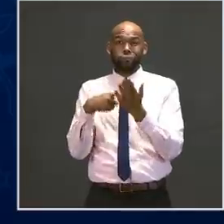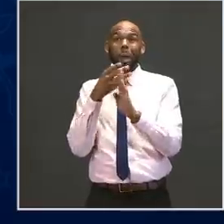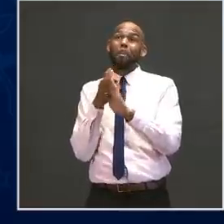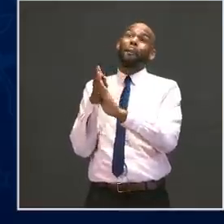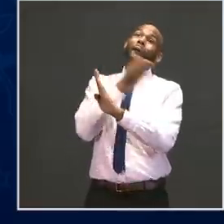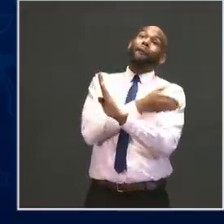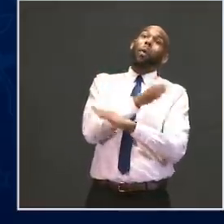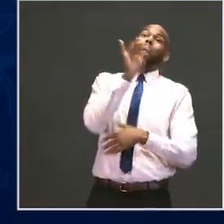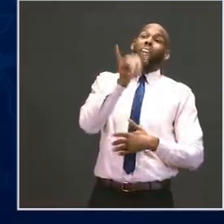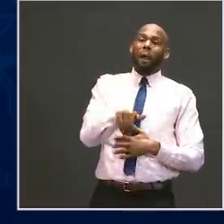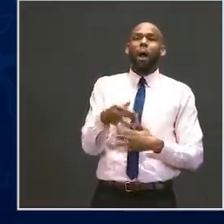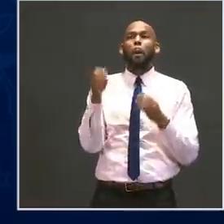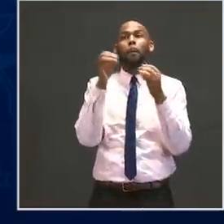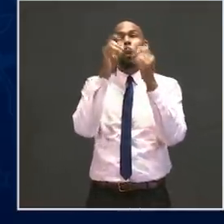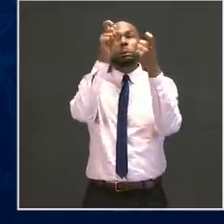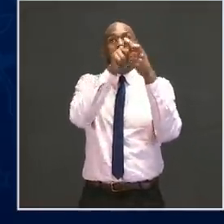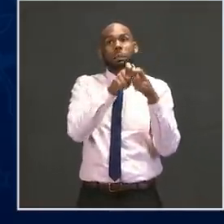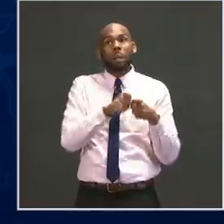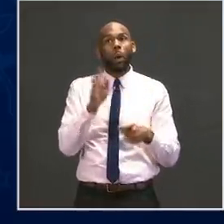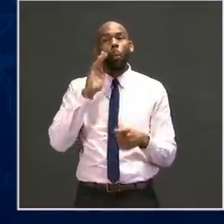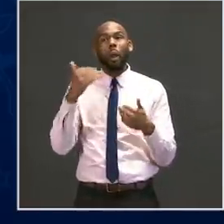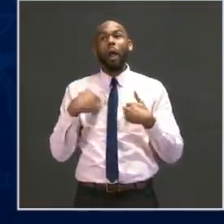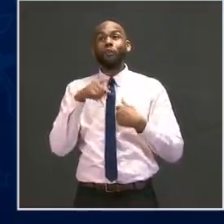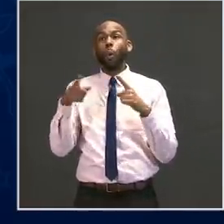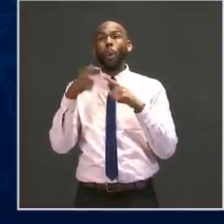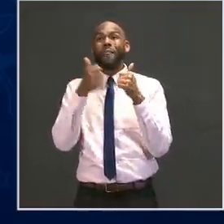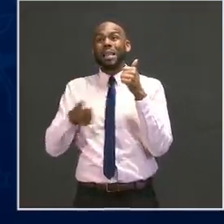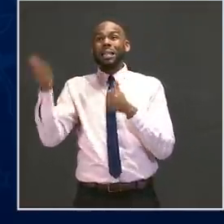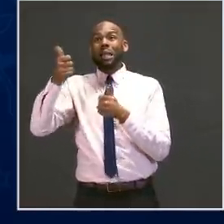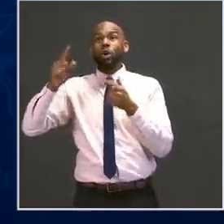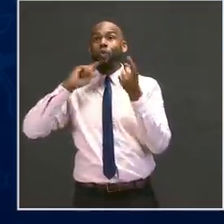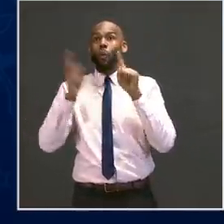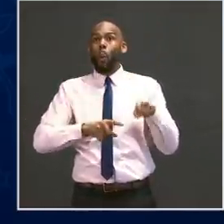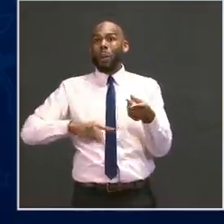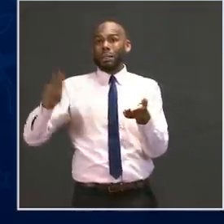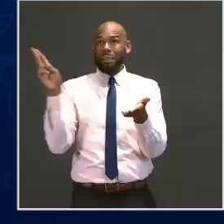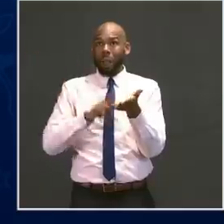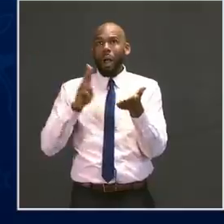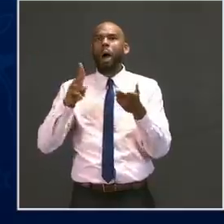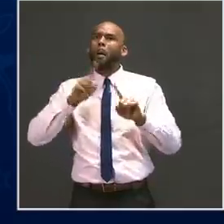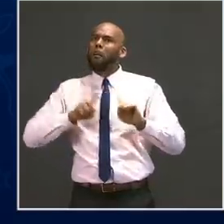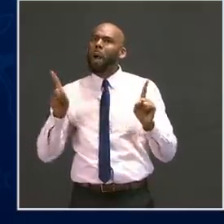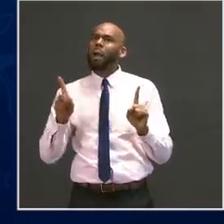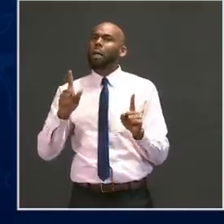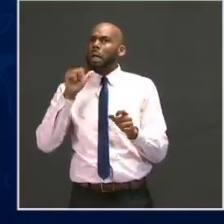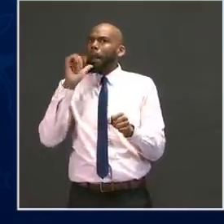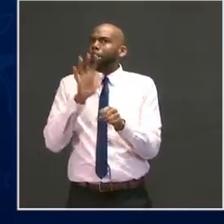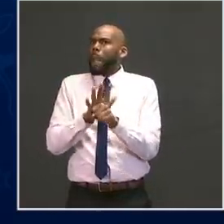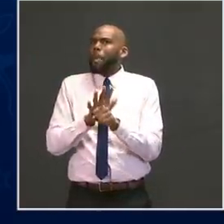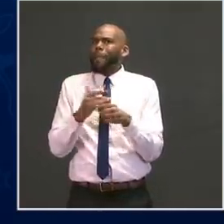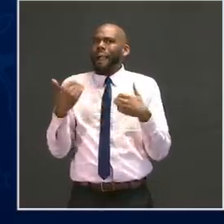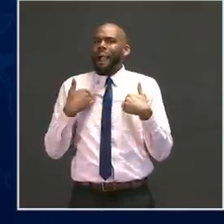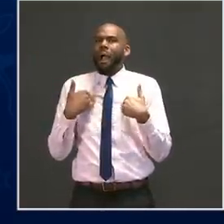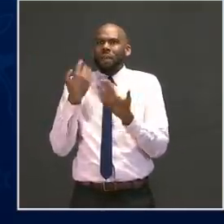There'll be more details when the executive order is actually signed, and obviously it's a commitment that he has and the economic team have to addressing.